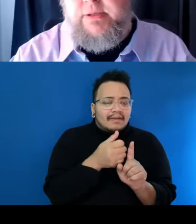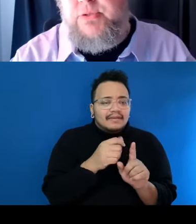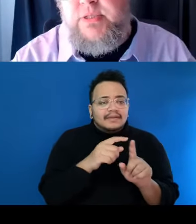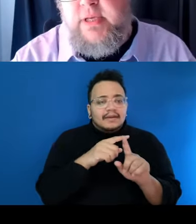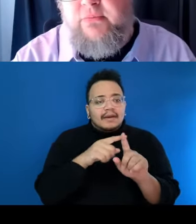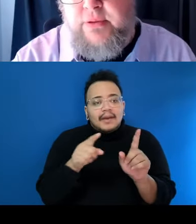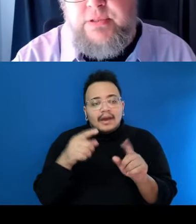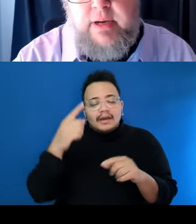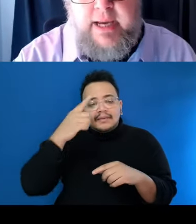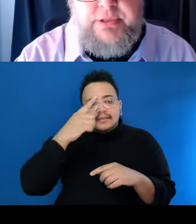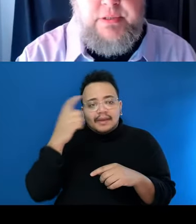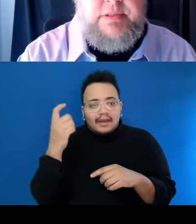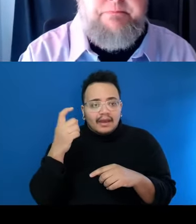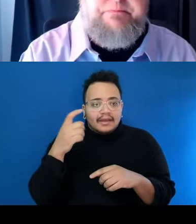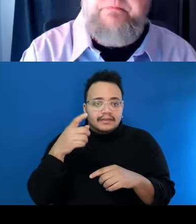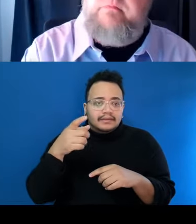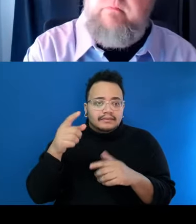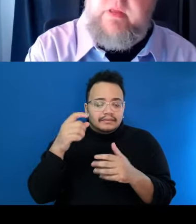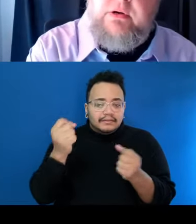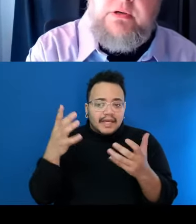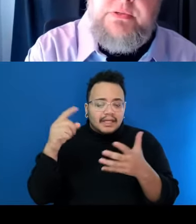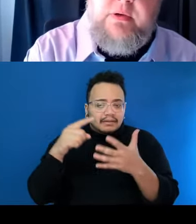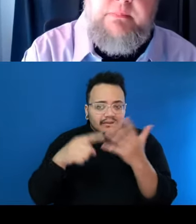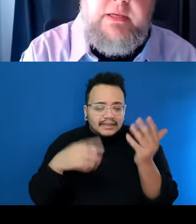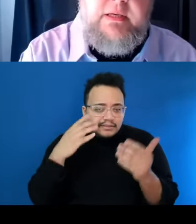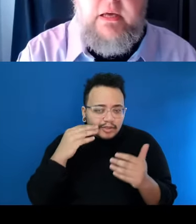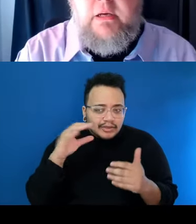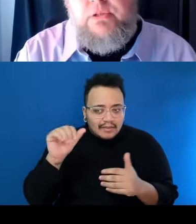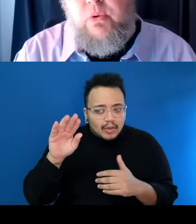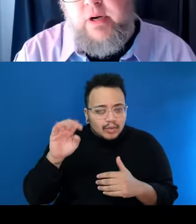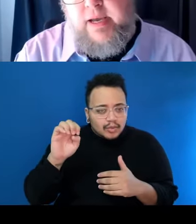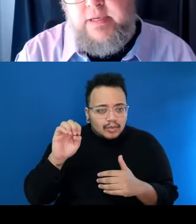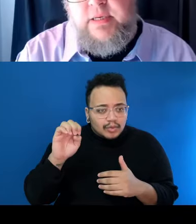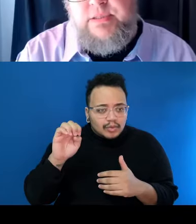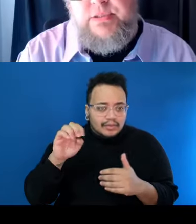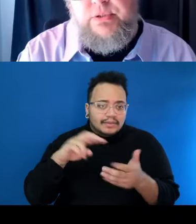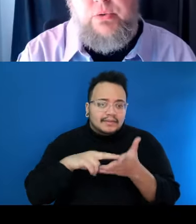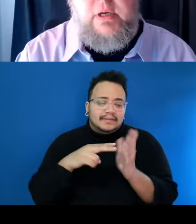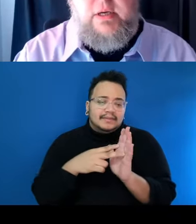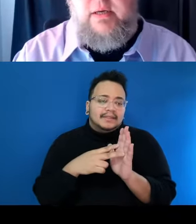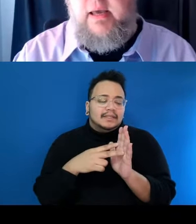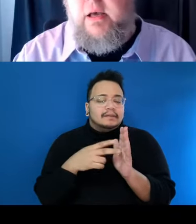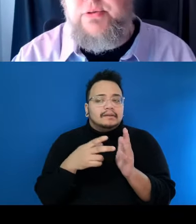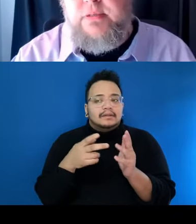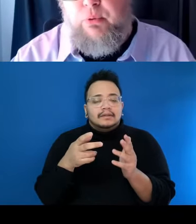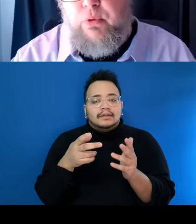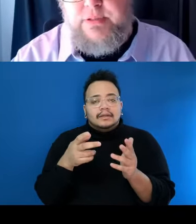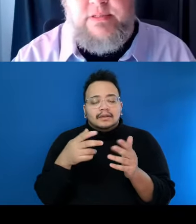those suicidal feelings or actions. There also can be lower access to health supports.